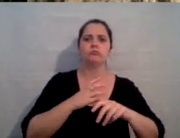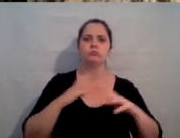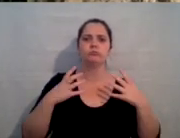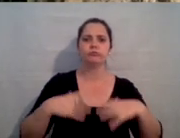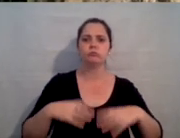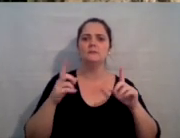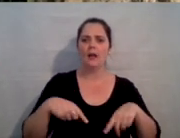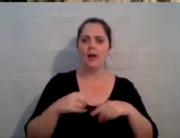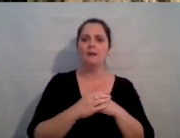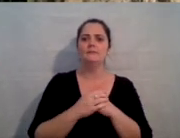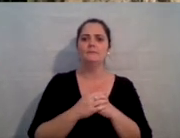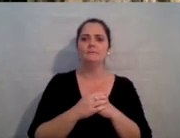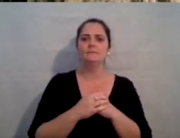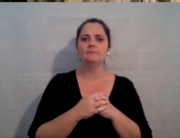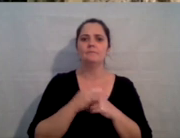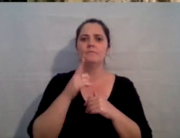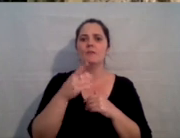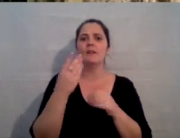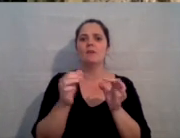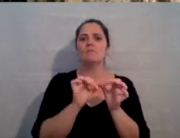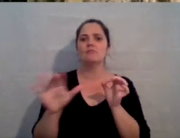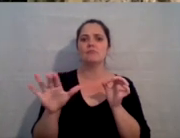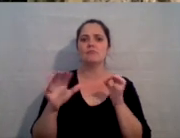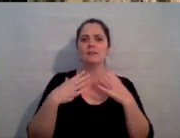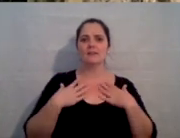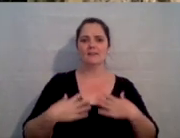brilliant prosthetic which was cast from her own body, I have